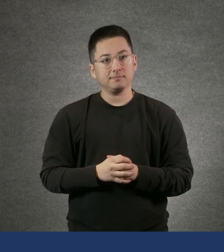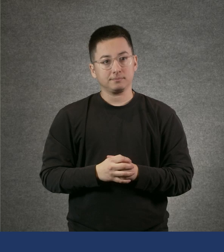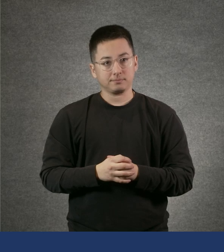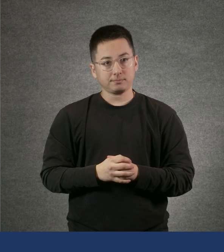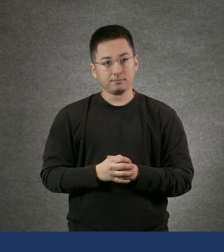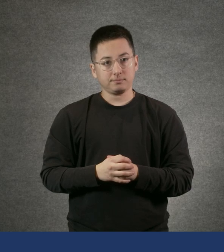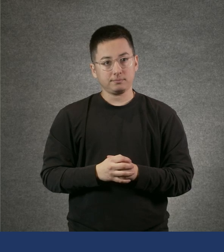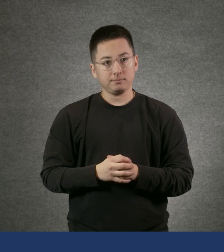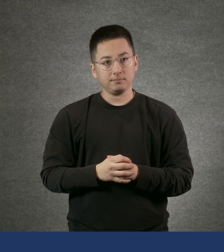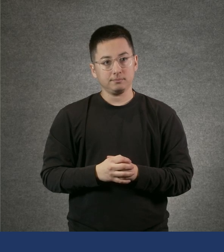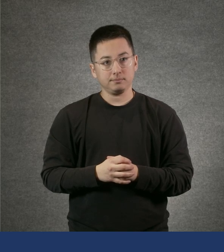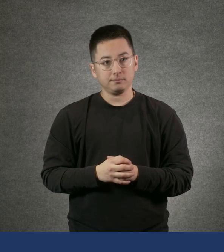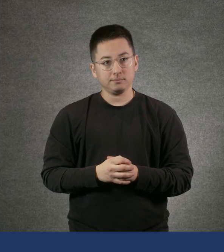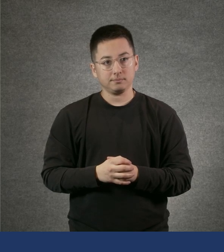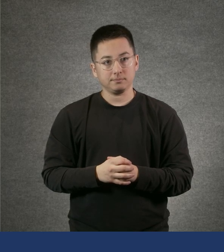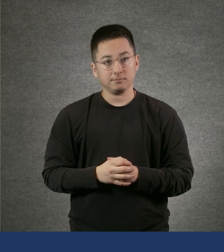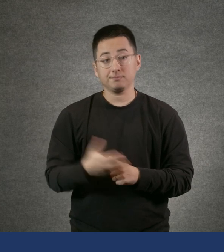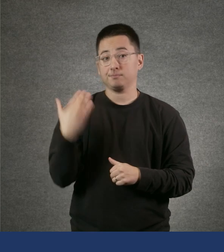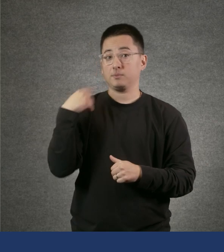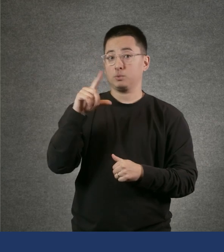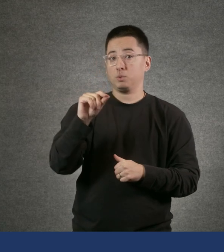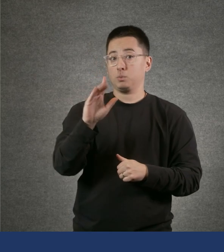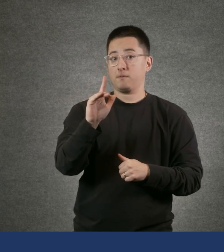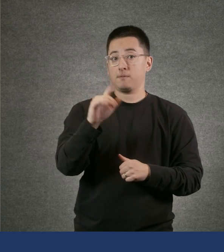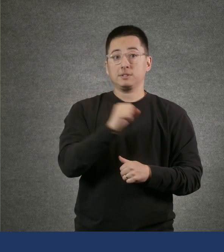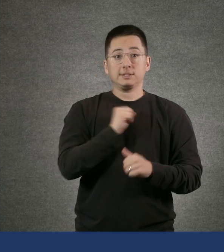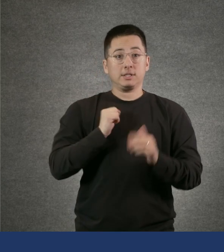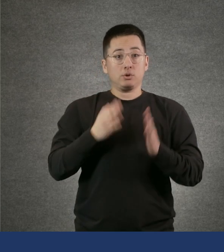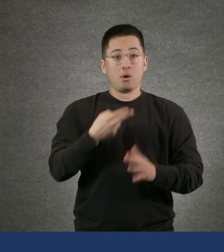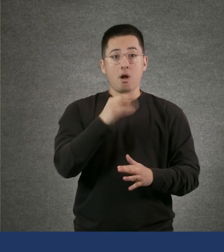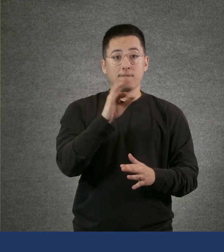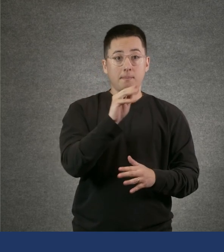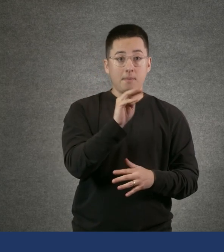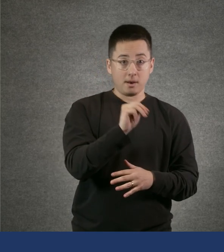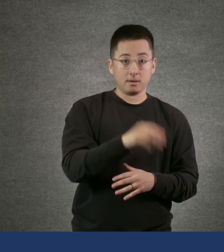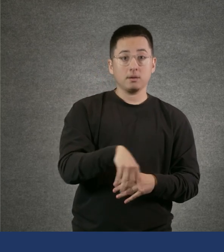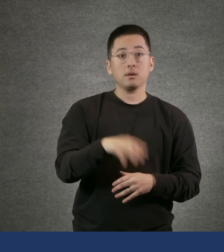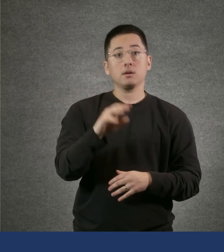In 2025, Senators Hoffman, Maye Quade, Abeler,